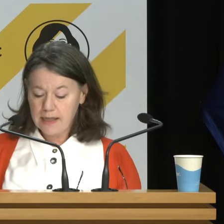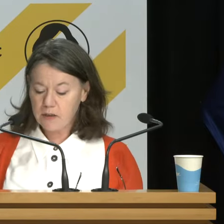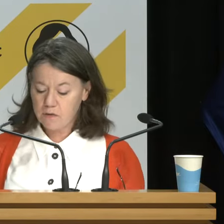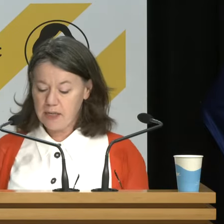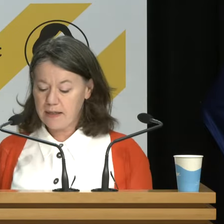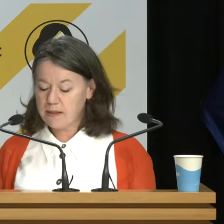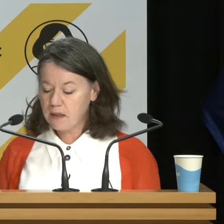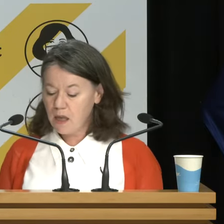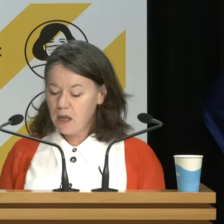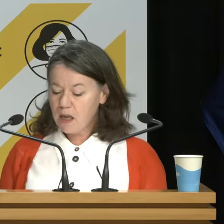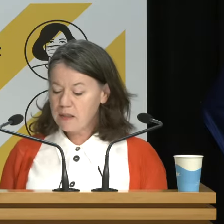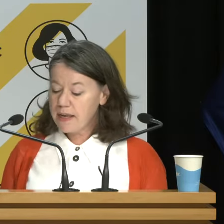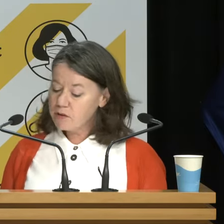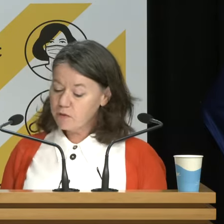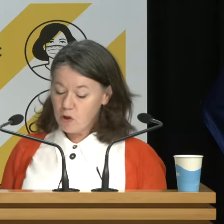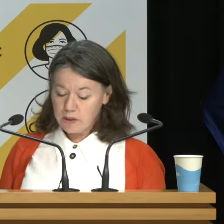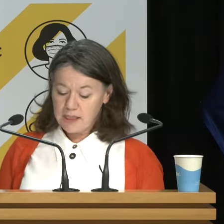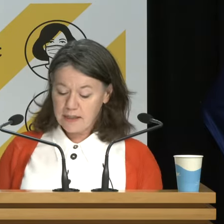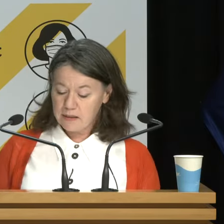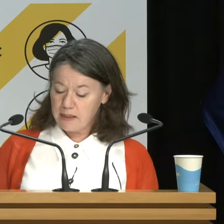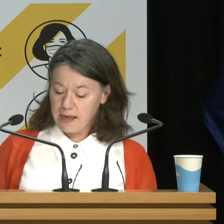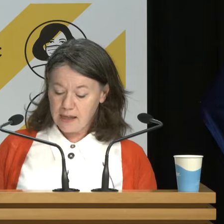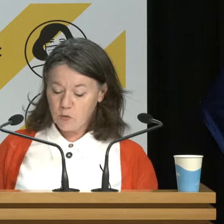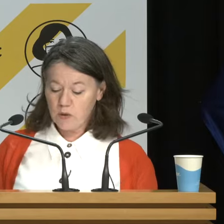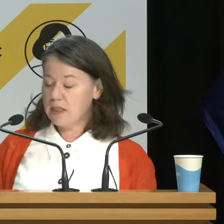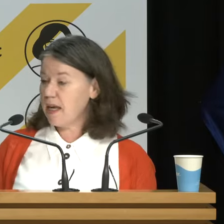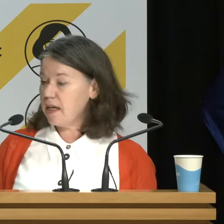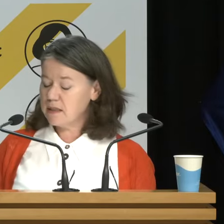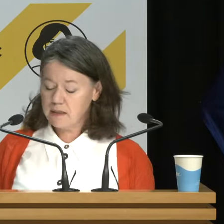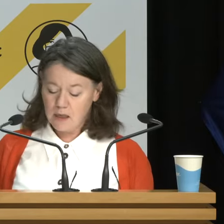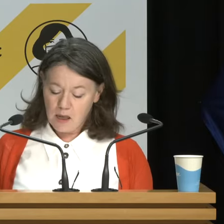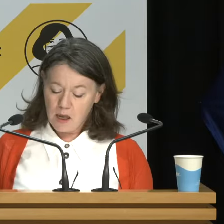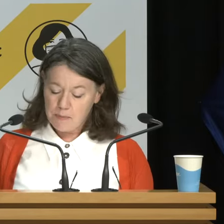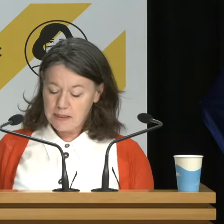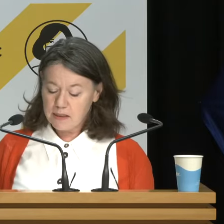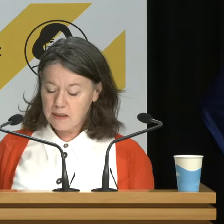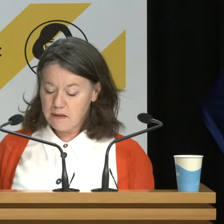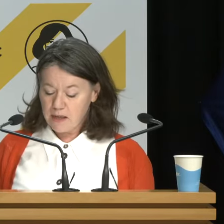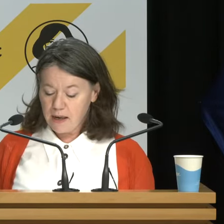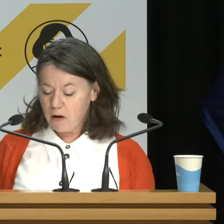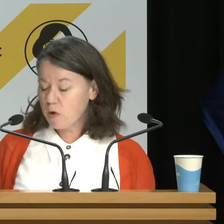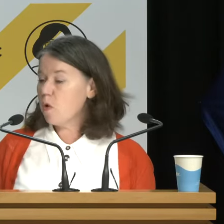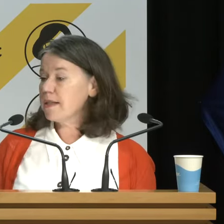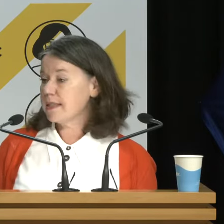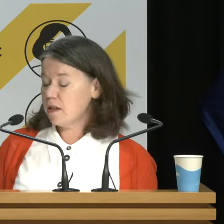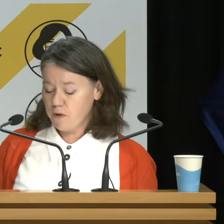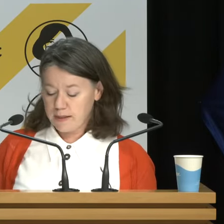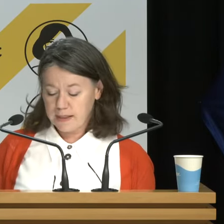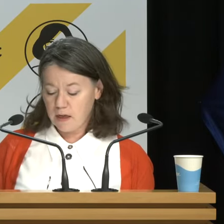have been cleared to return to work. There are six staff who have been identified as close contacts and while they have